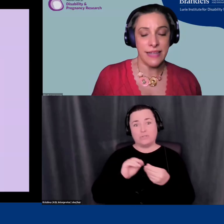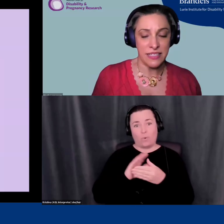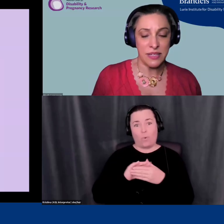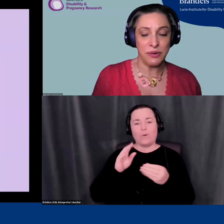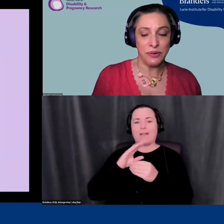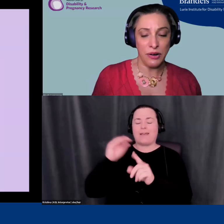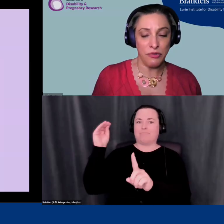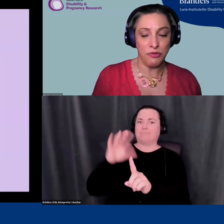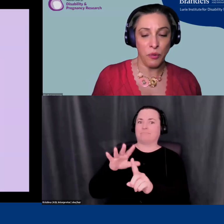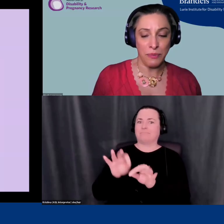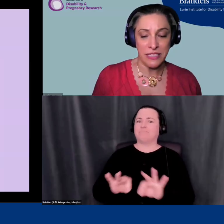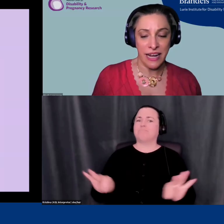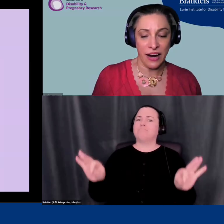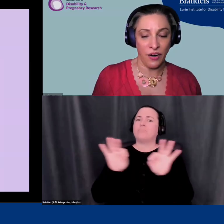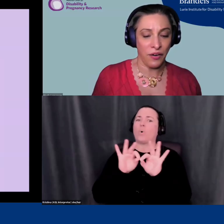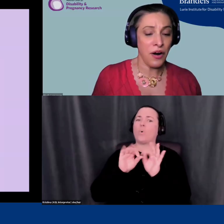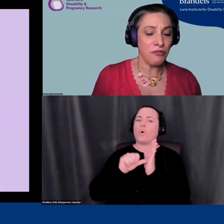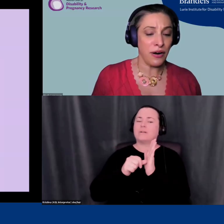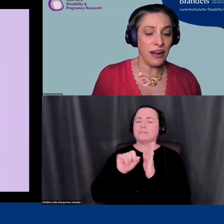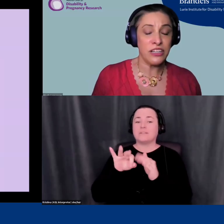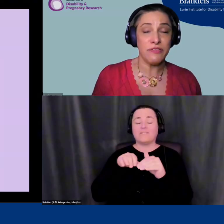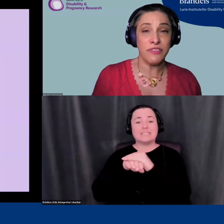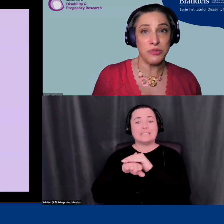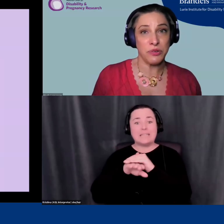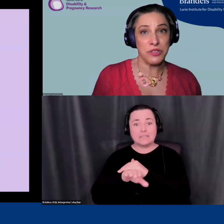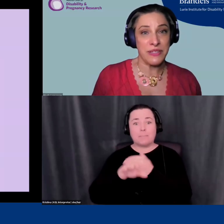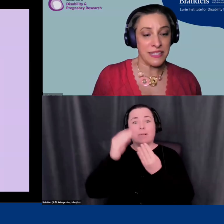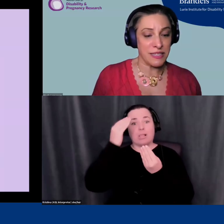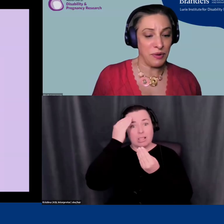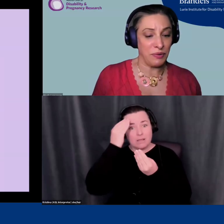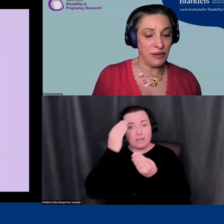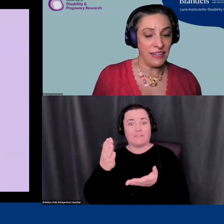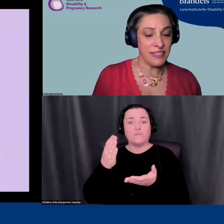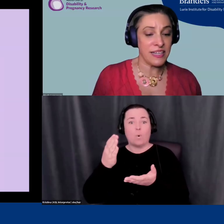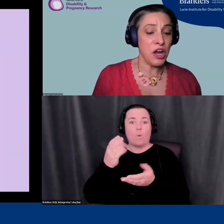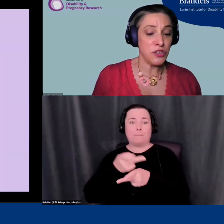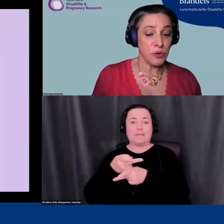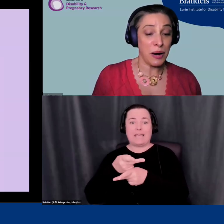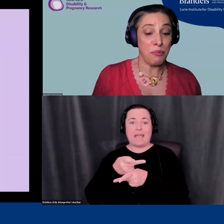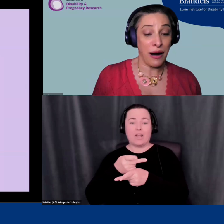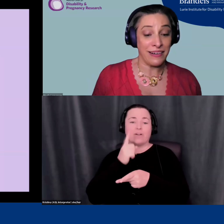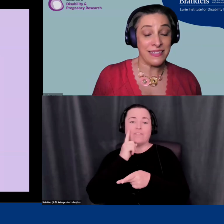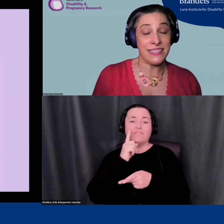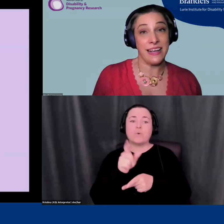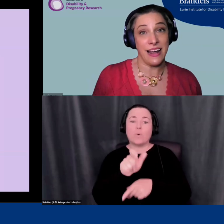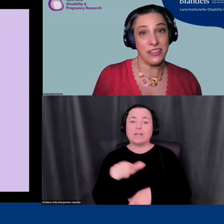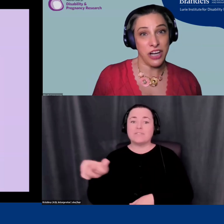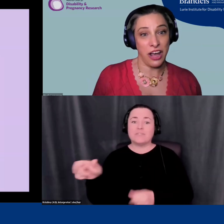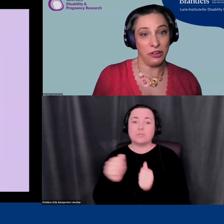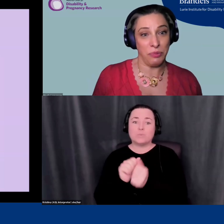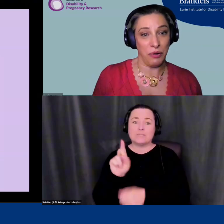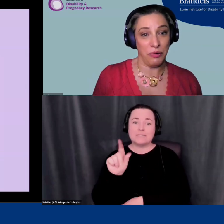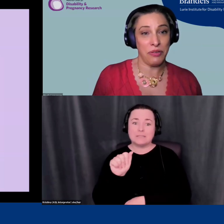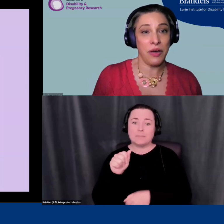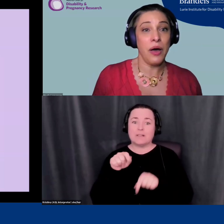accessible, informed care for individuals with disabilities during pregnancy and childbirth.